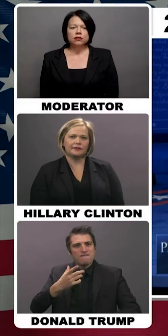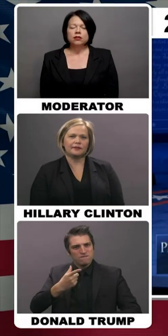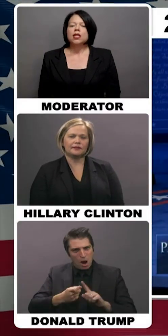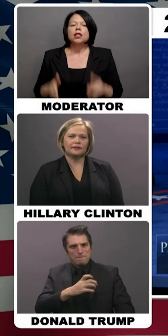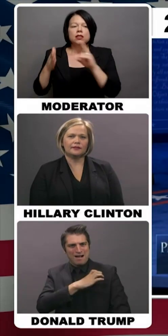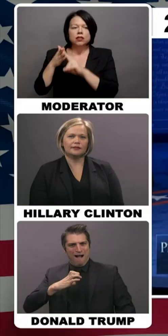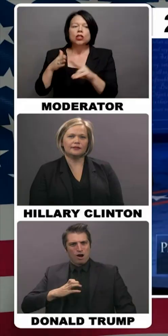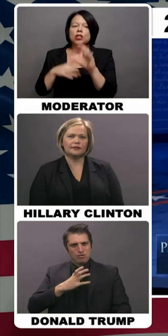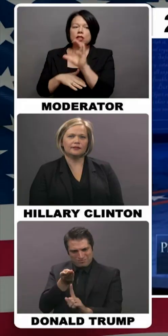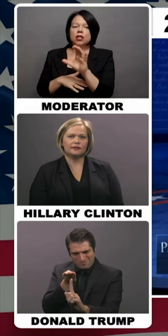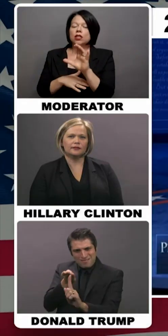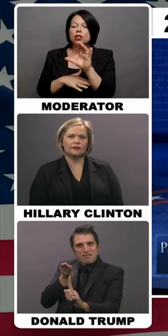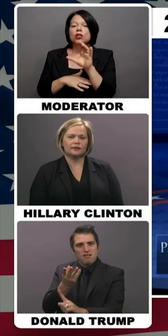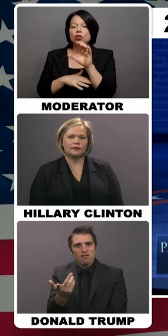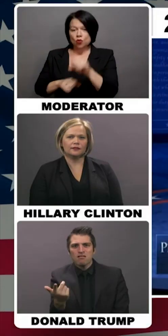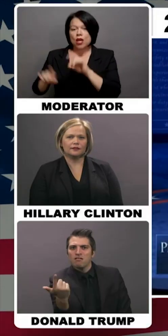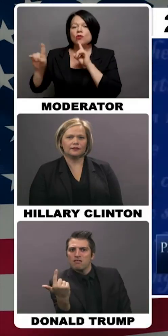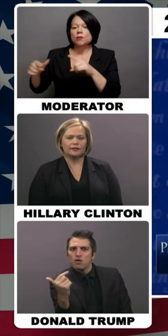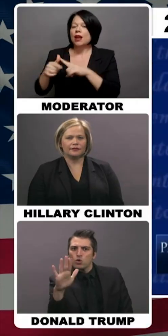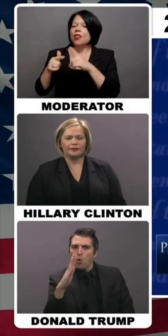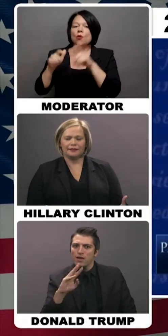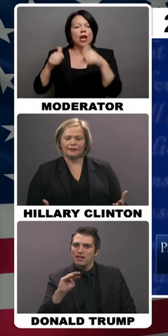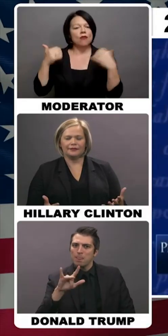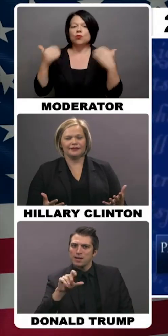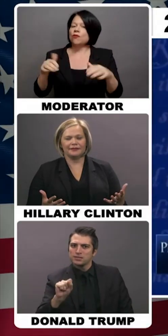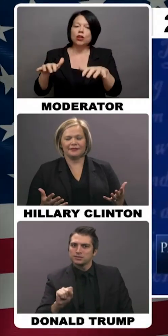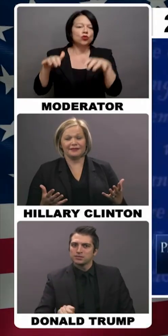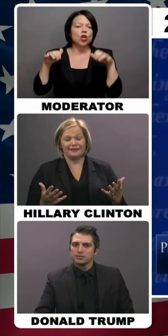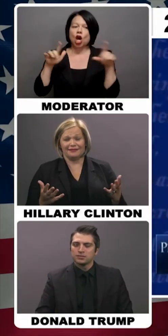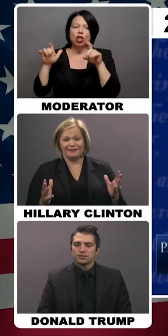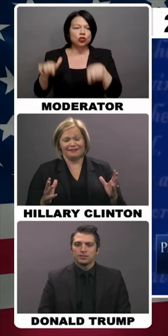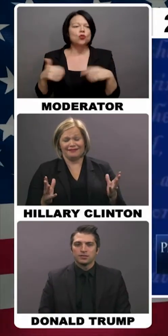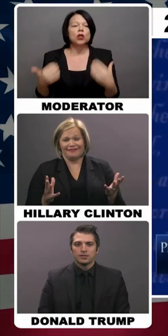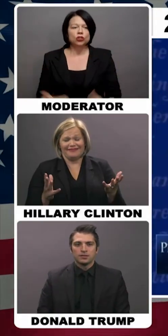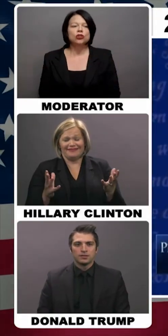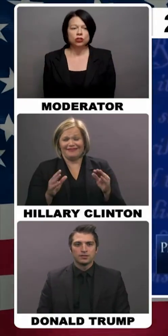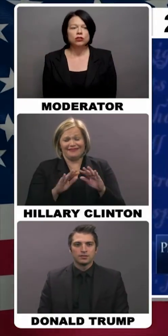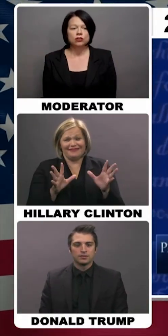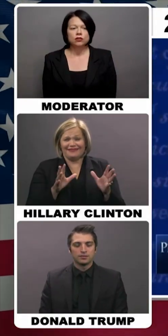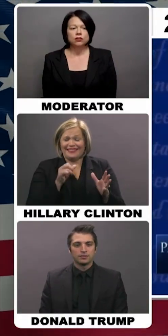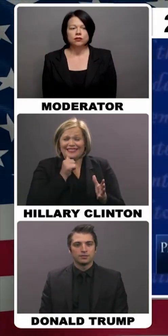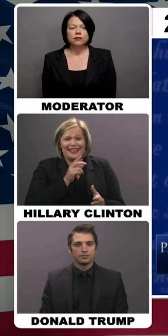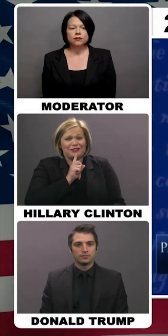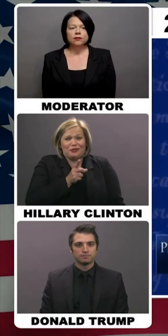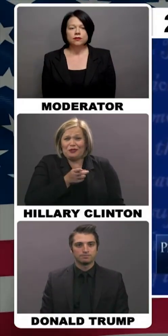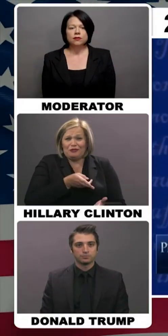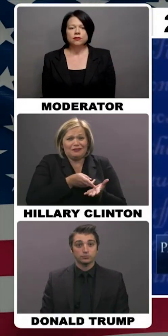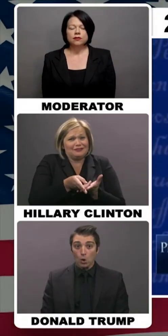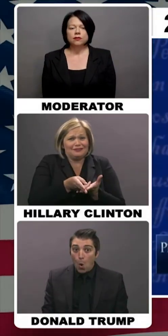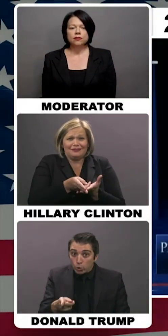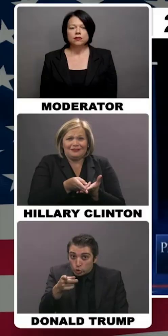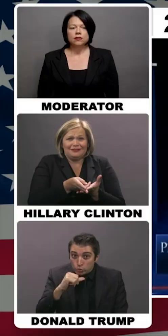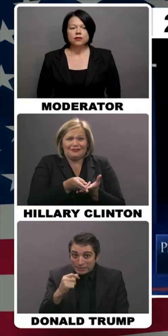we have to move on to an audience question. Look, It's just not true. And so please go delete. Oh, you Didn't delete them. Allow her to respond, please.